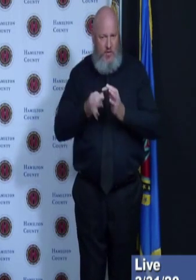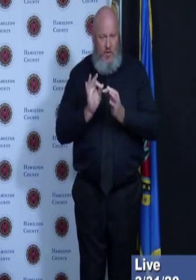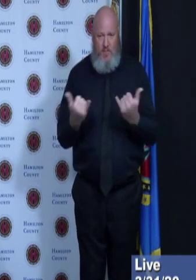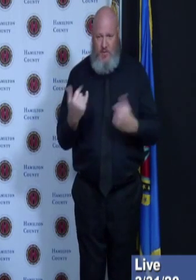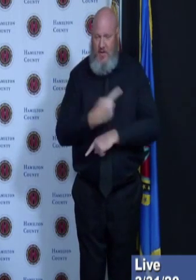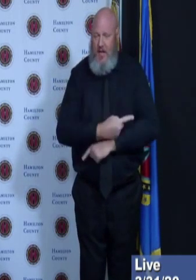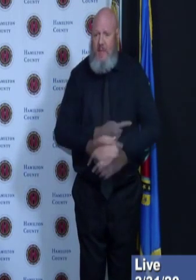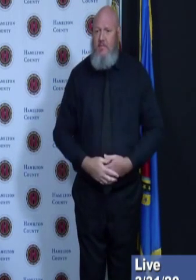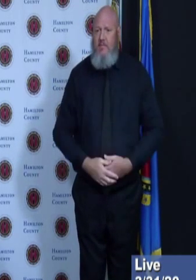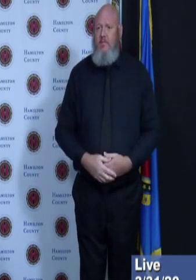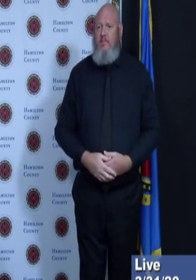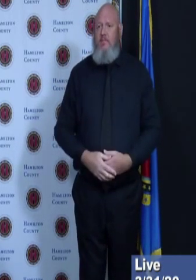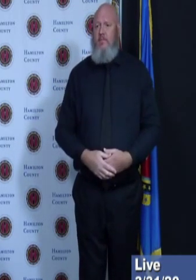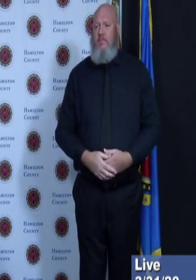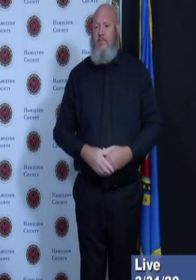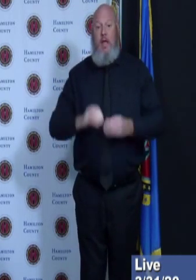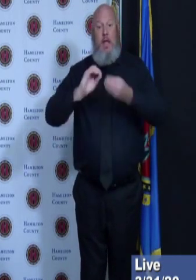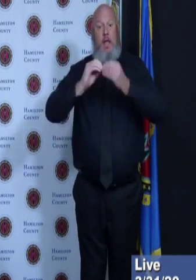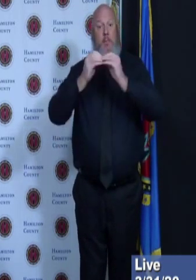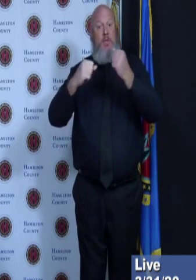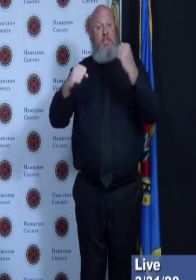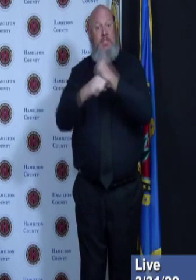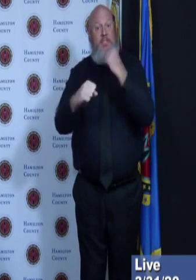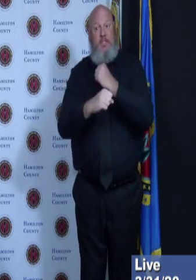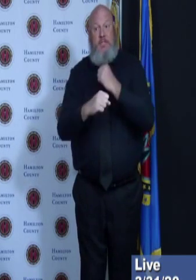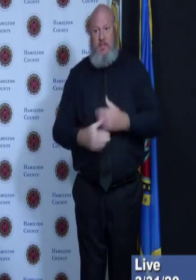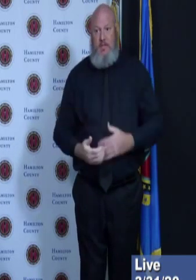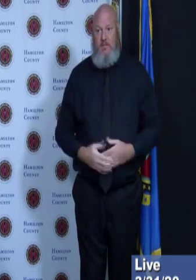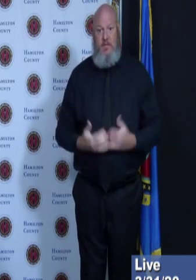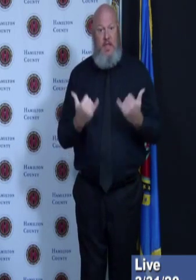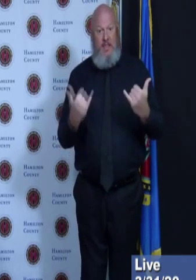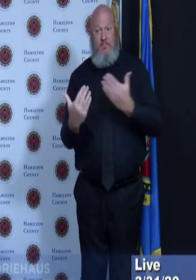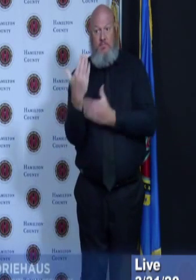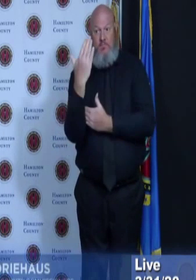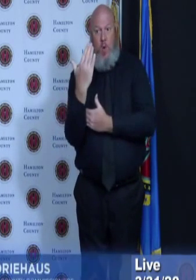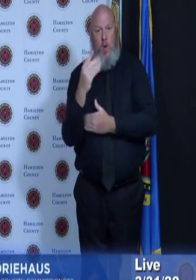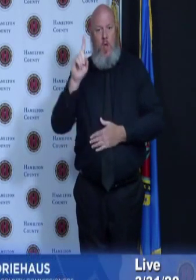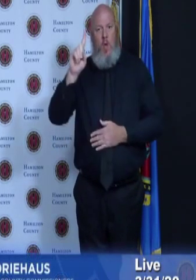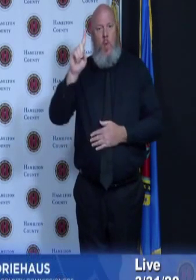as of this morning we have a hundred and one cases who have tested positive in